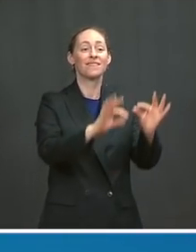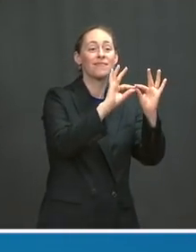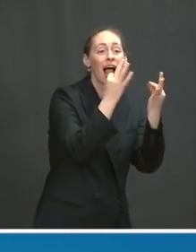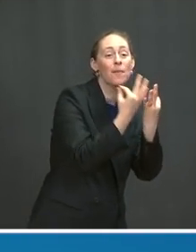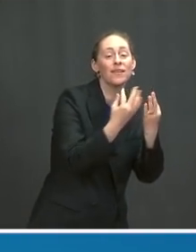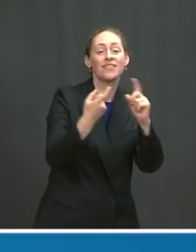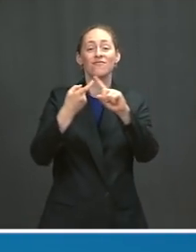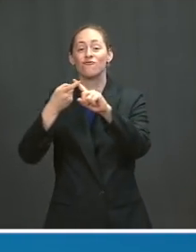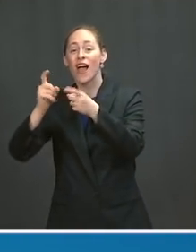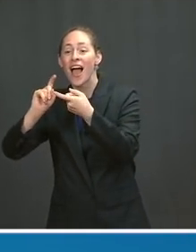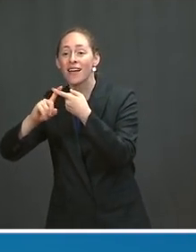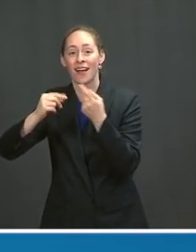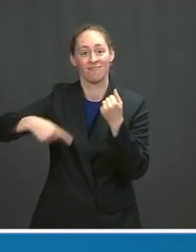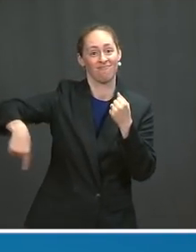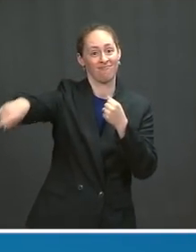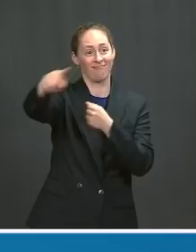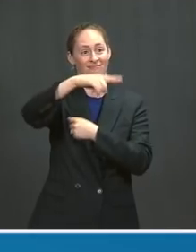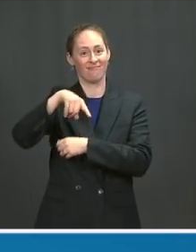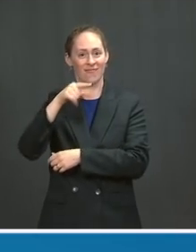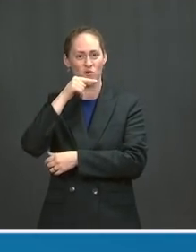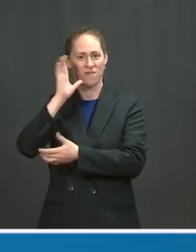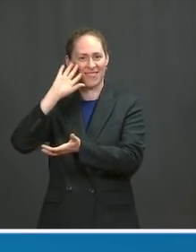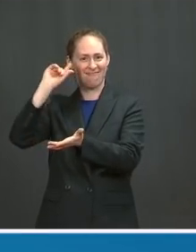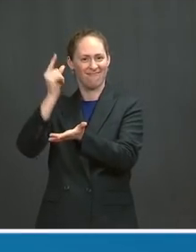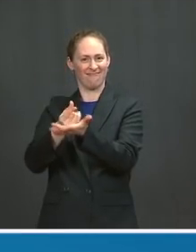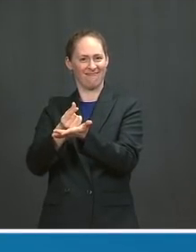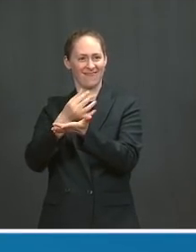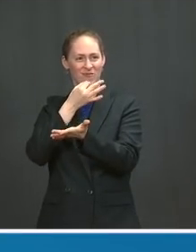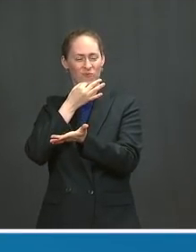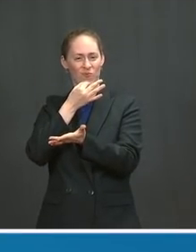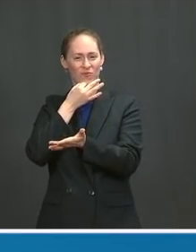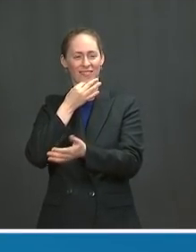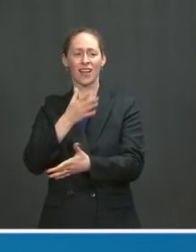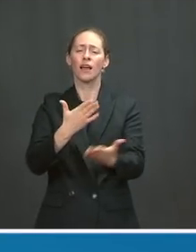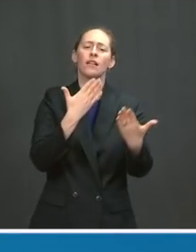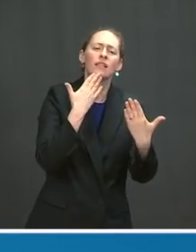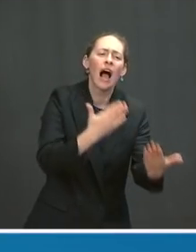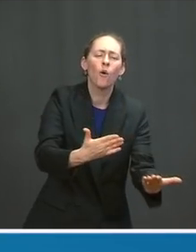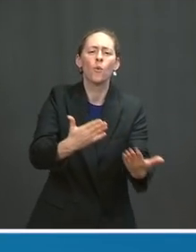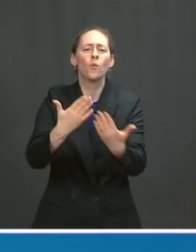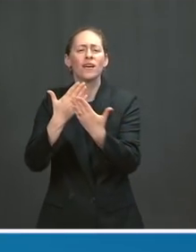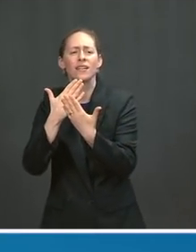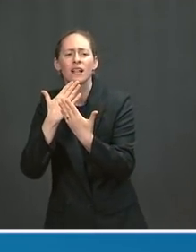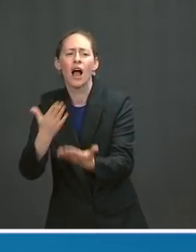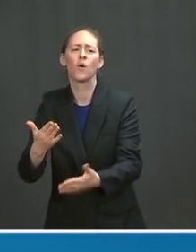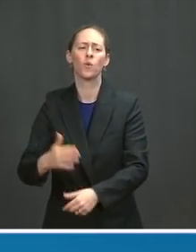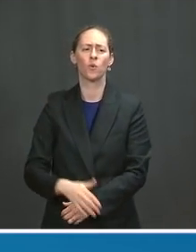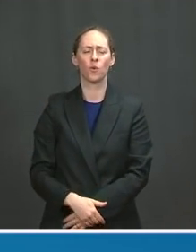thank you for the sacrifices you have already made and will make.